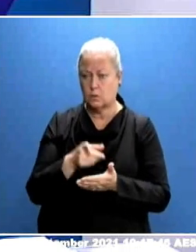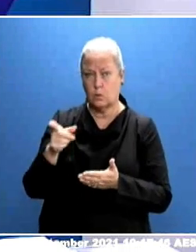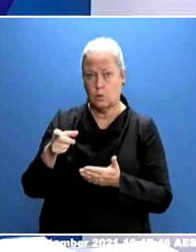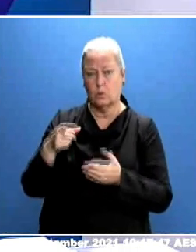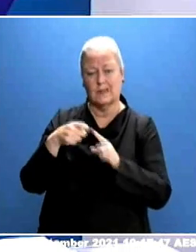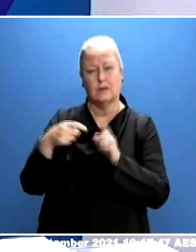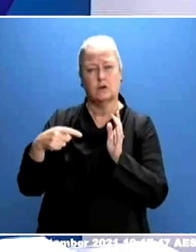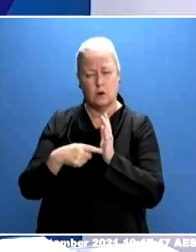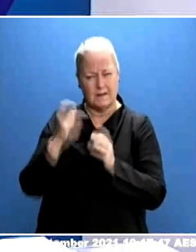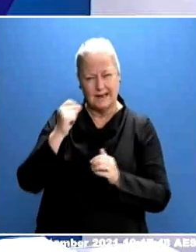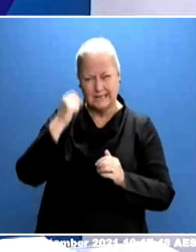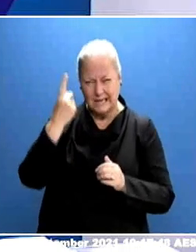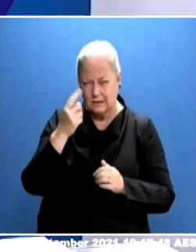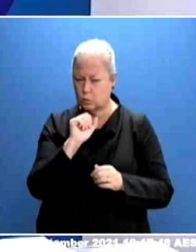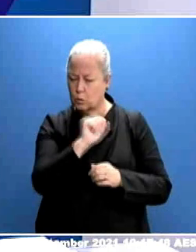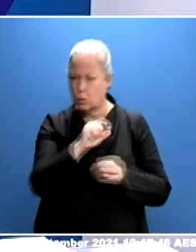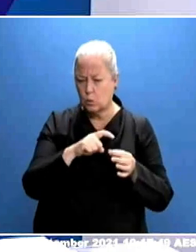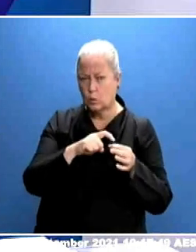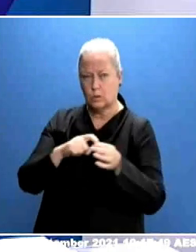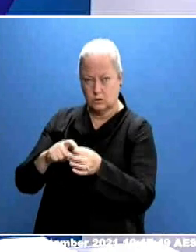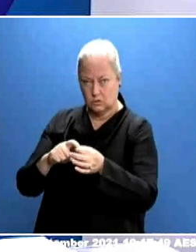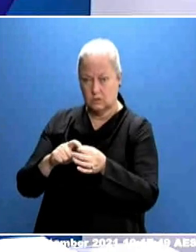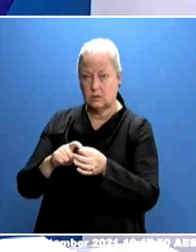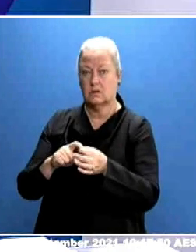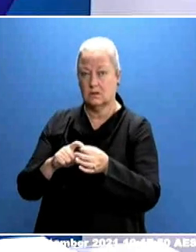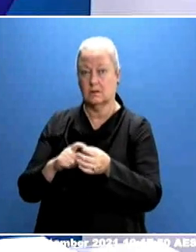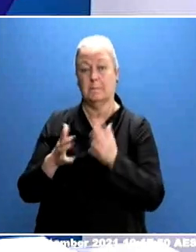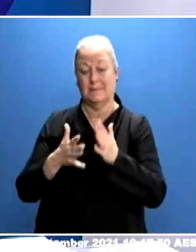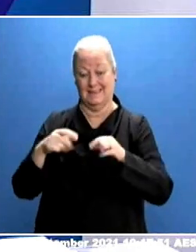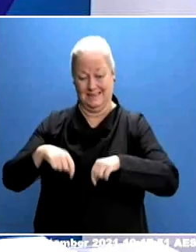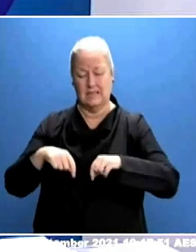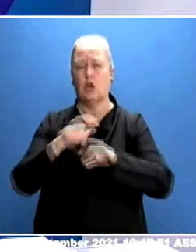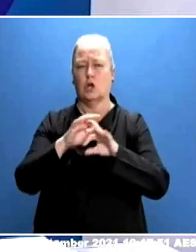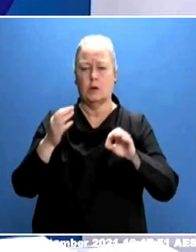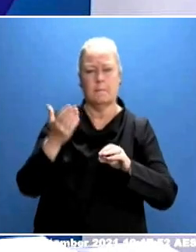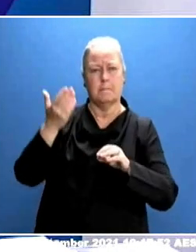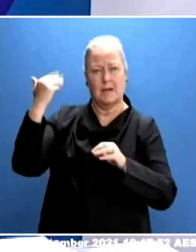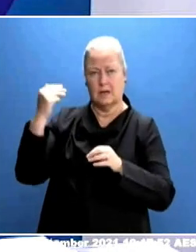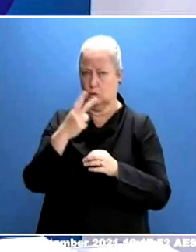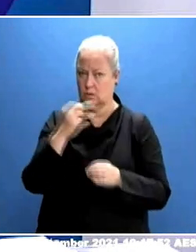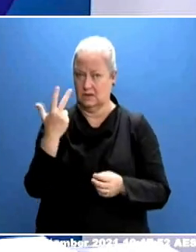about the position as of today, rather than as of 2018. Yes, thank you, Chair.